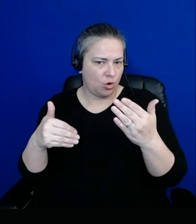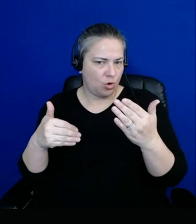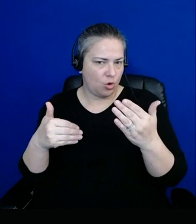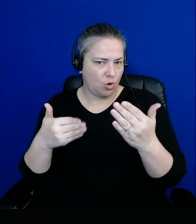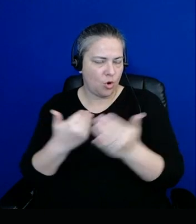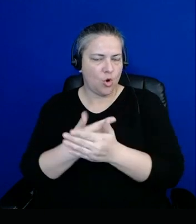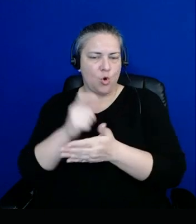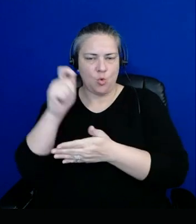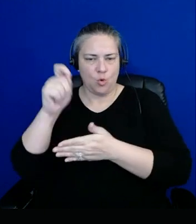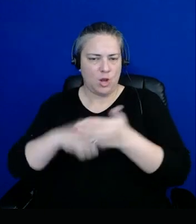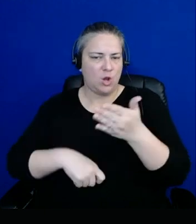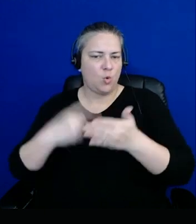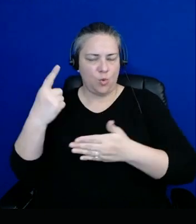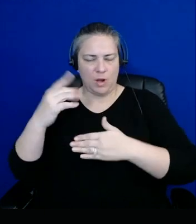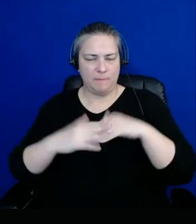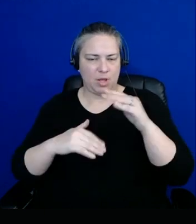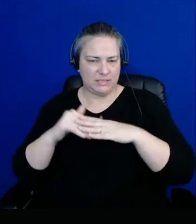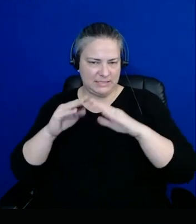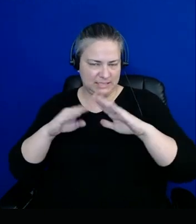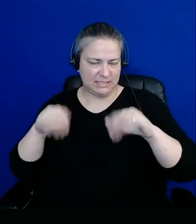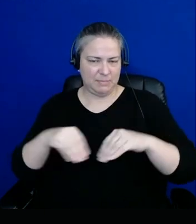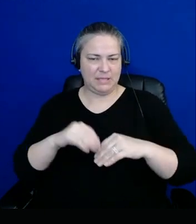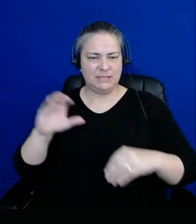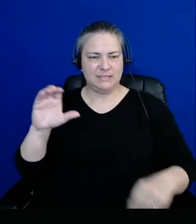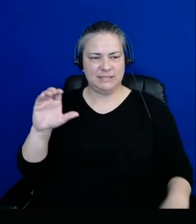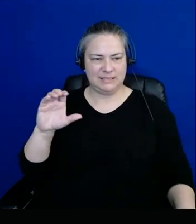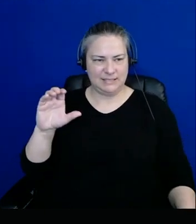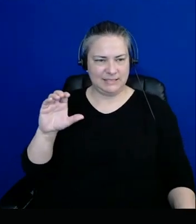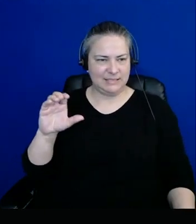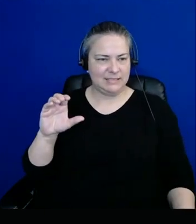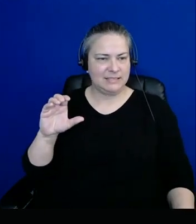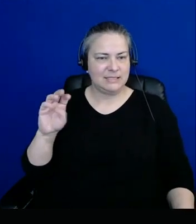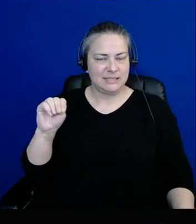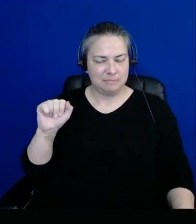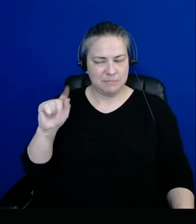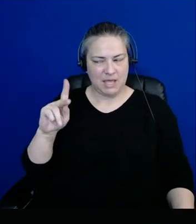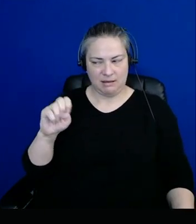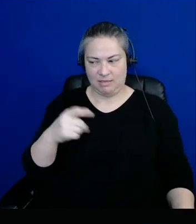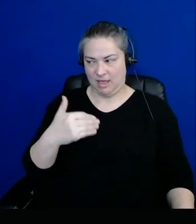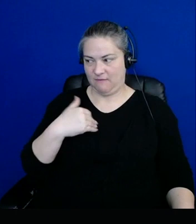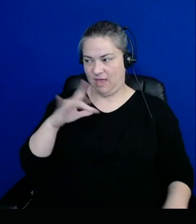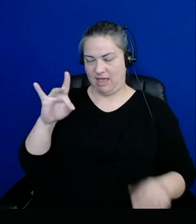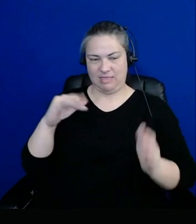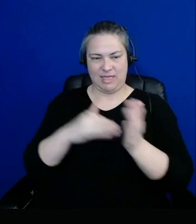written in one build system, in CMake. There's roughly 8000 build jobs per day,